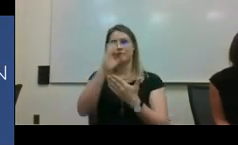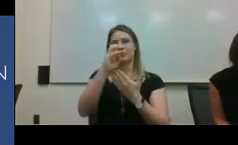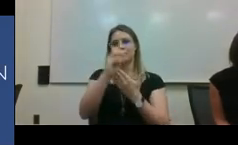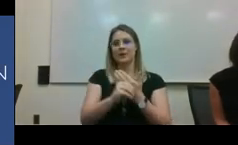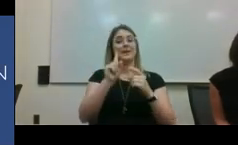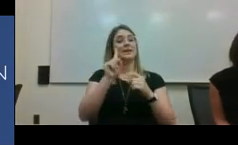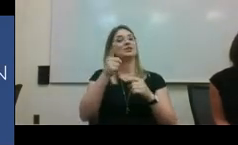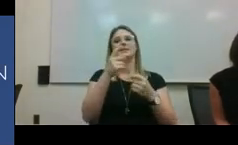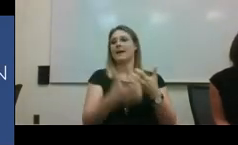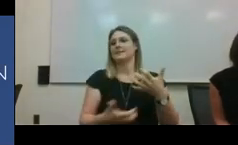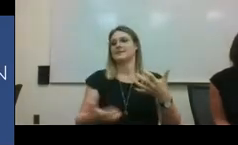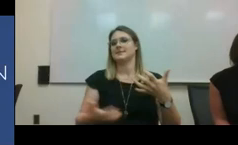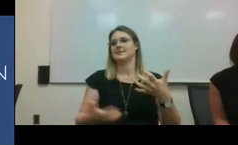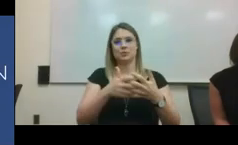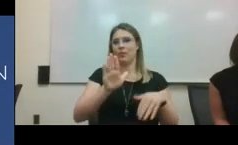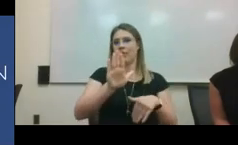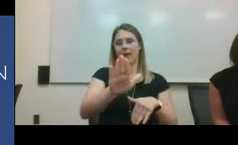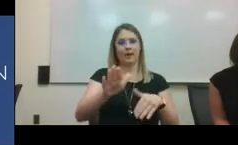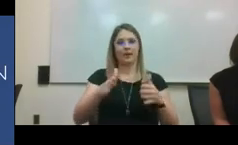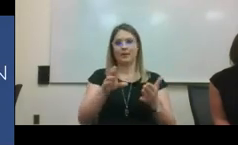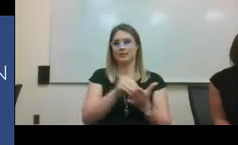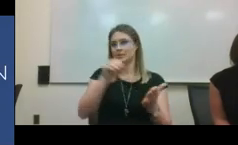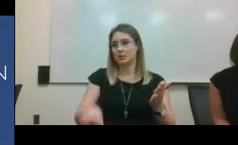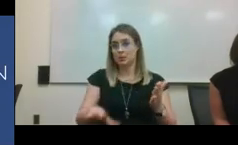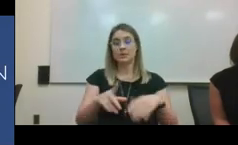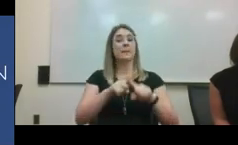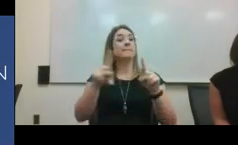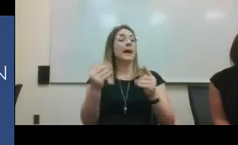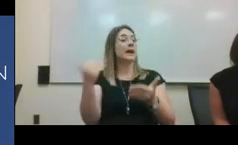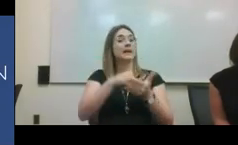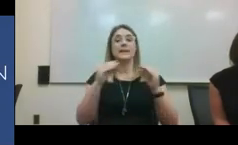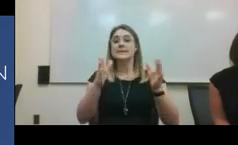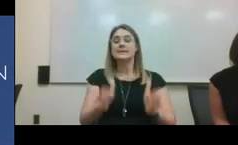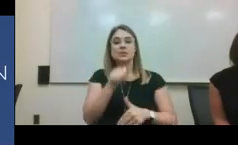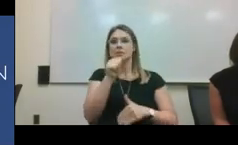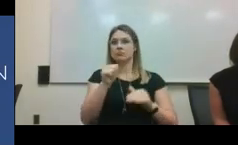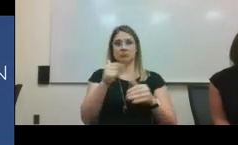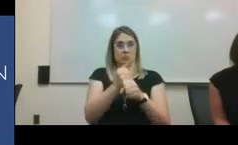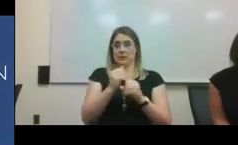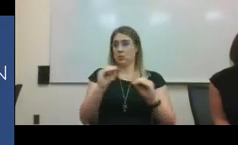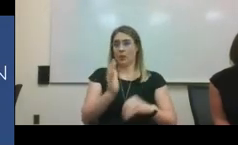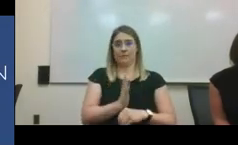But again, their teachers didn't access formal training on the curriculum. So, it was really up to them to take it as a guide